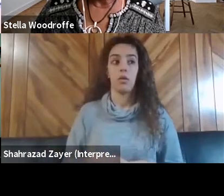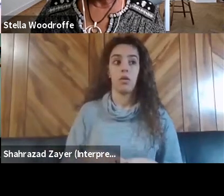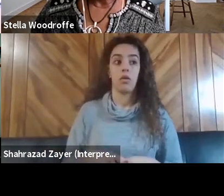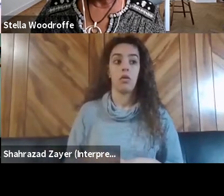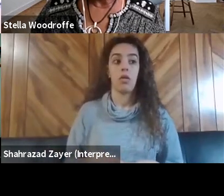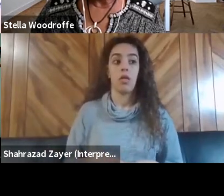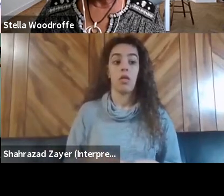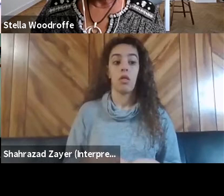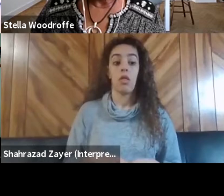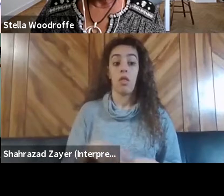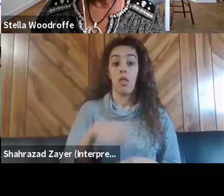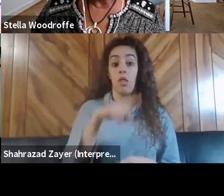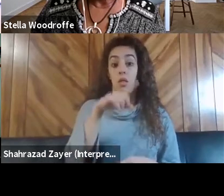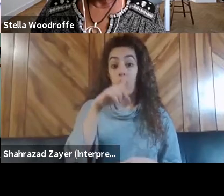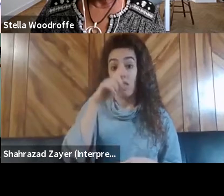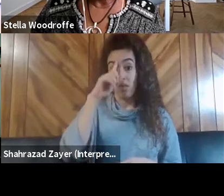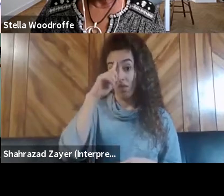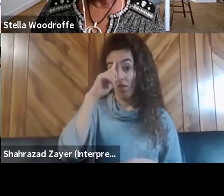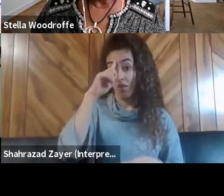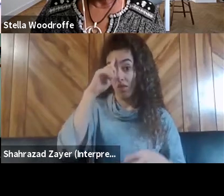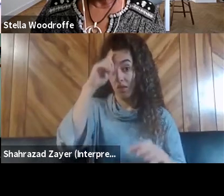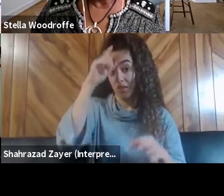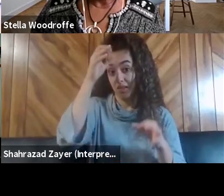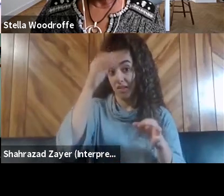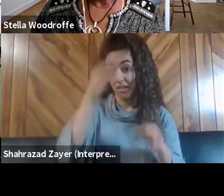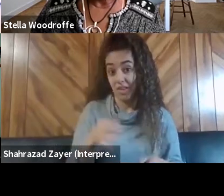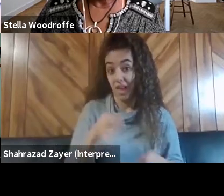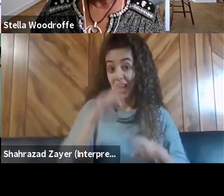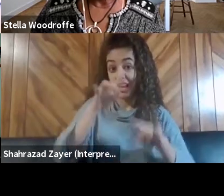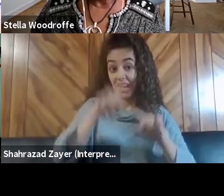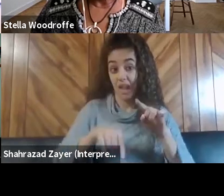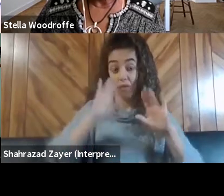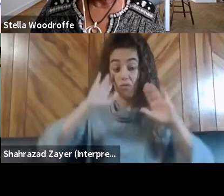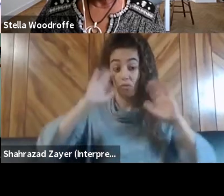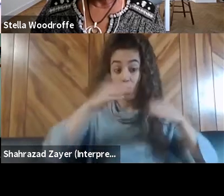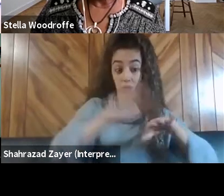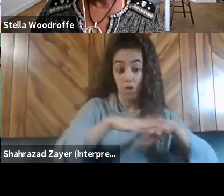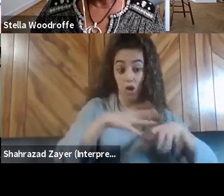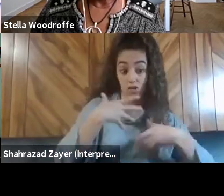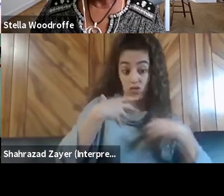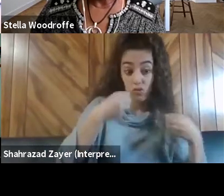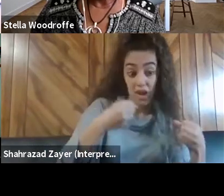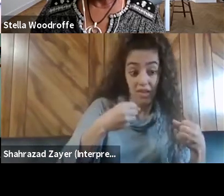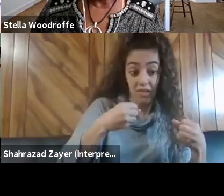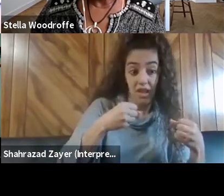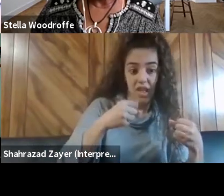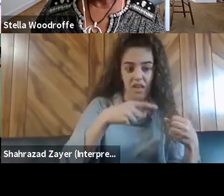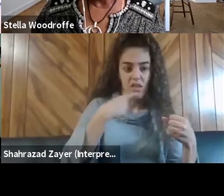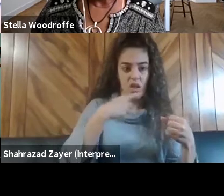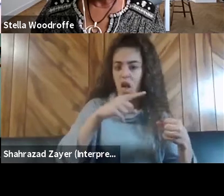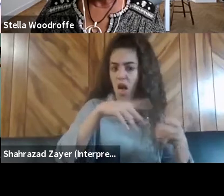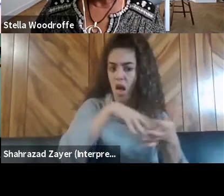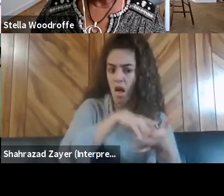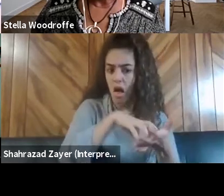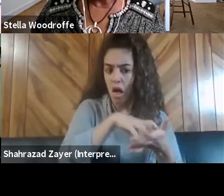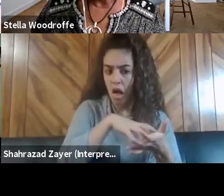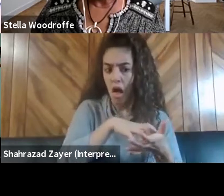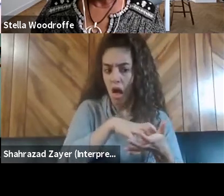couldn't do what you were just pointing out, because they couldn't do that. They kept holding them back in the math